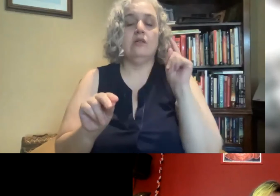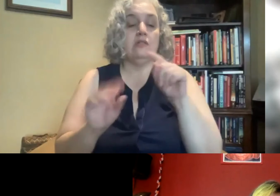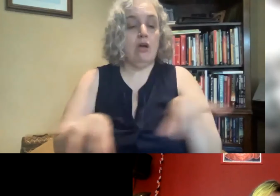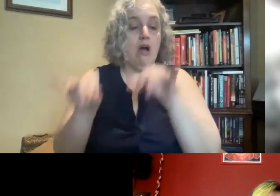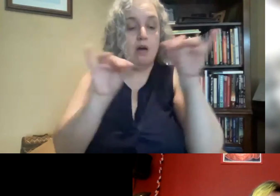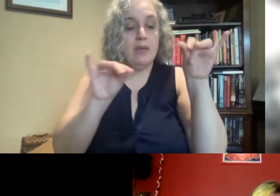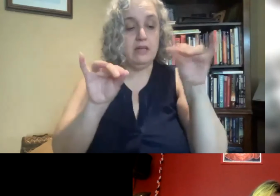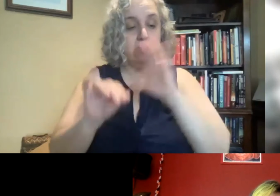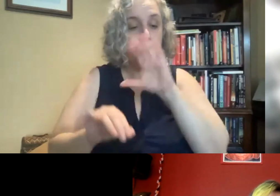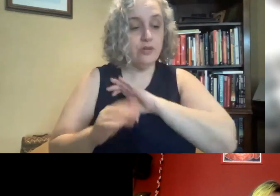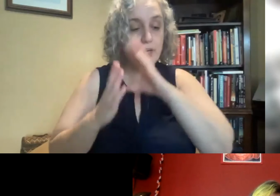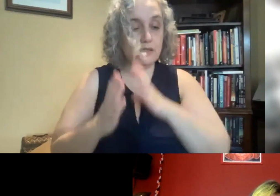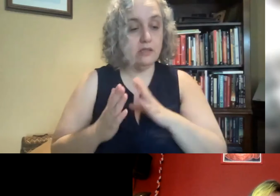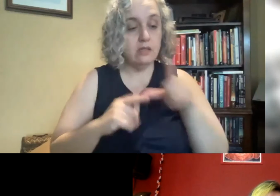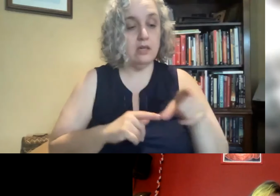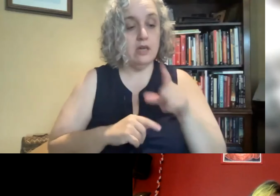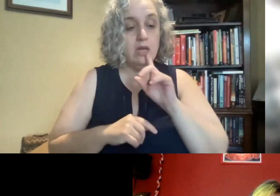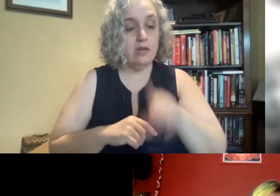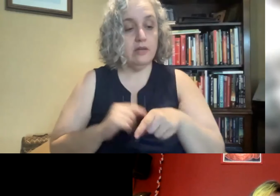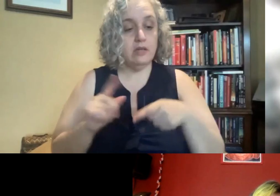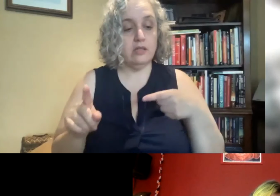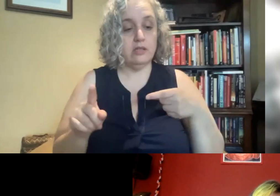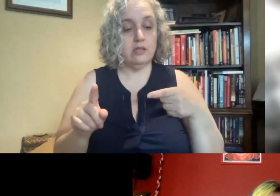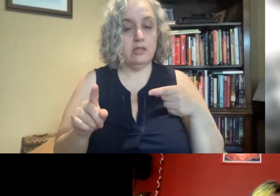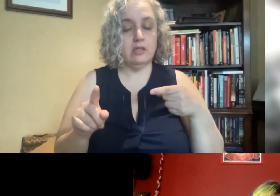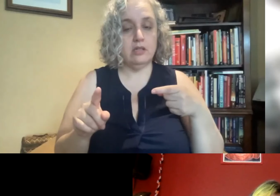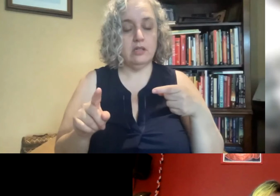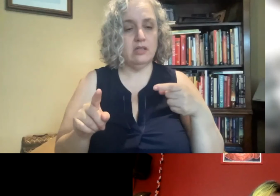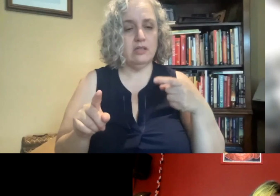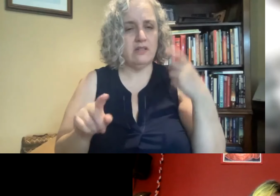but having more of it or being faster at it,